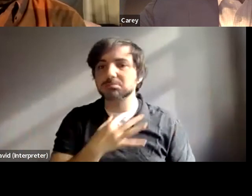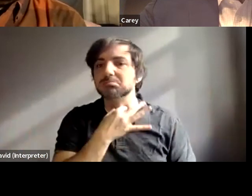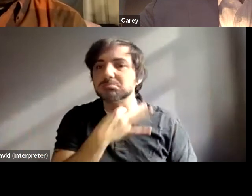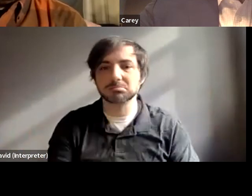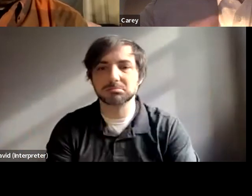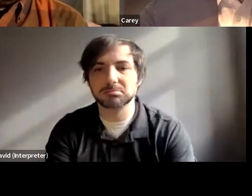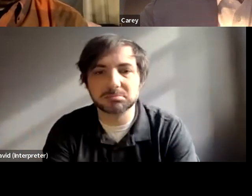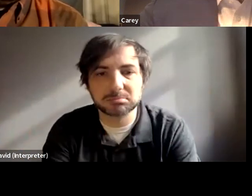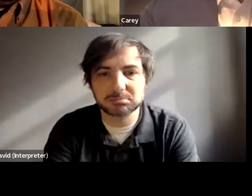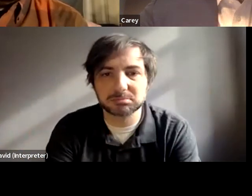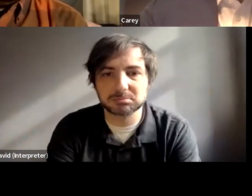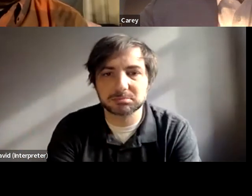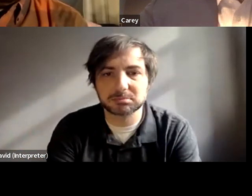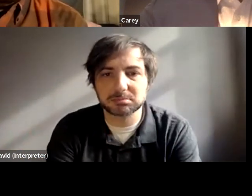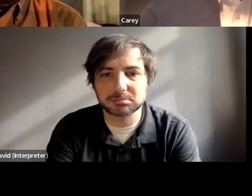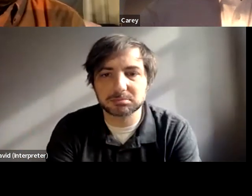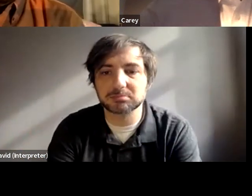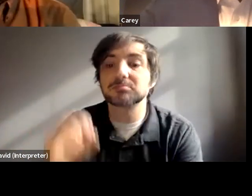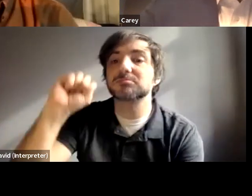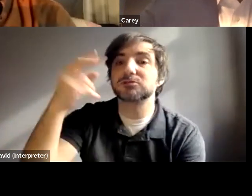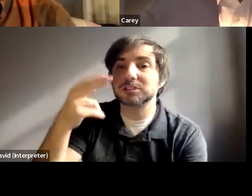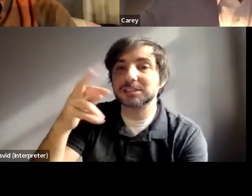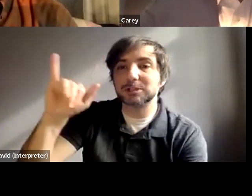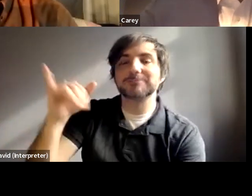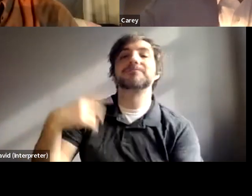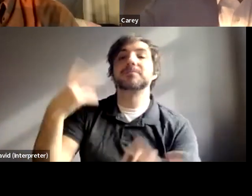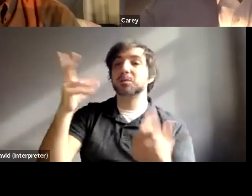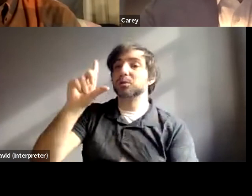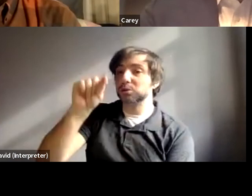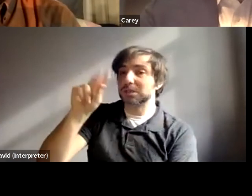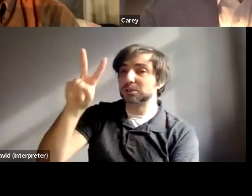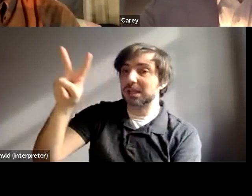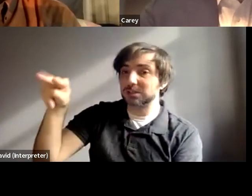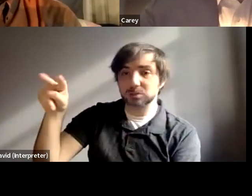? >> Sherri: 2022, we are hoping to break ground on the new